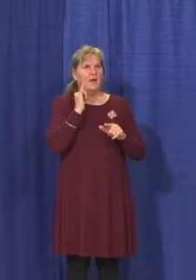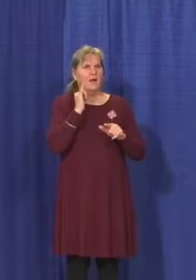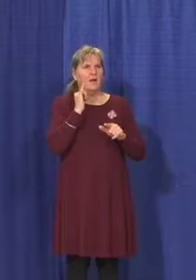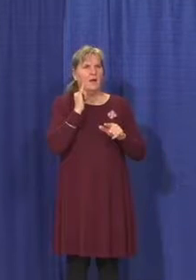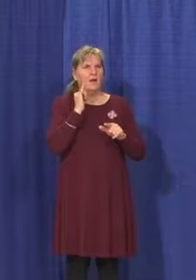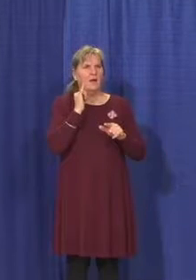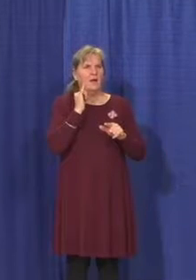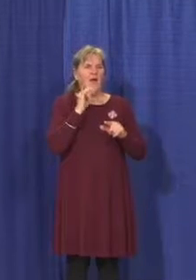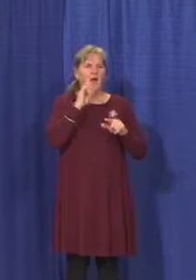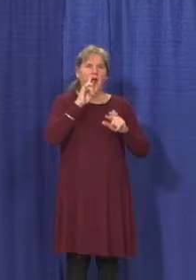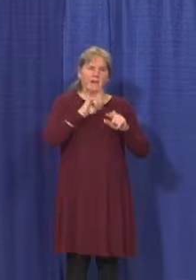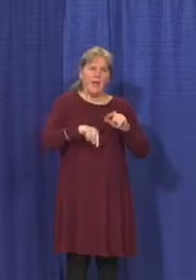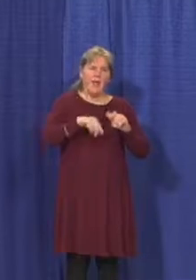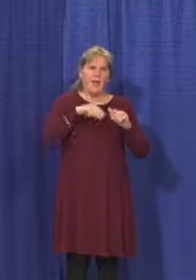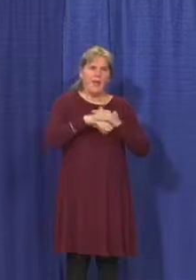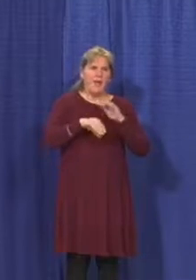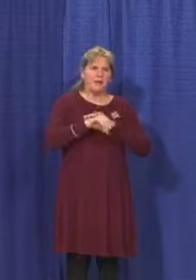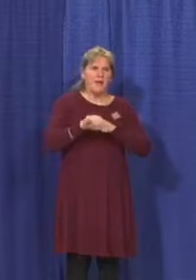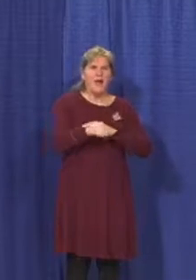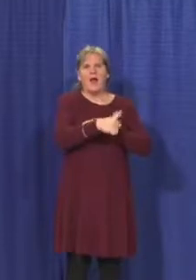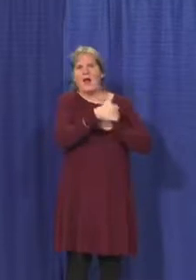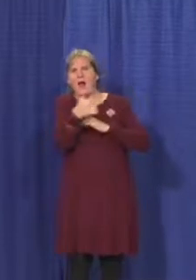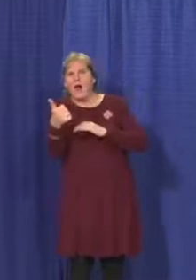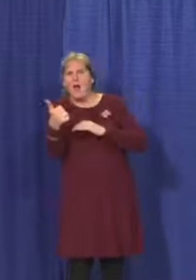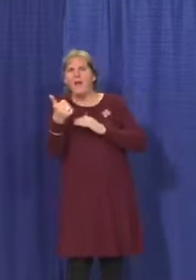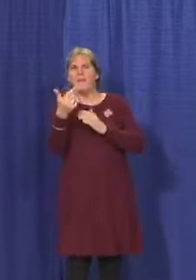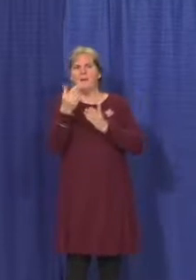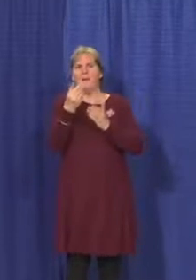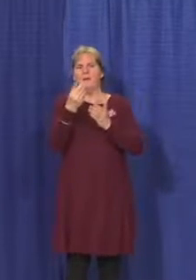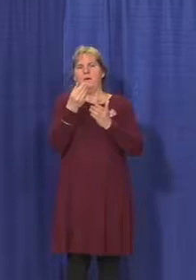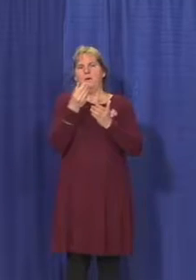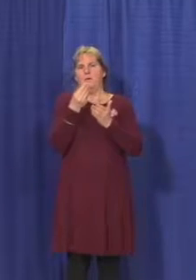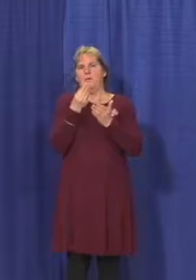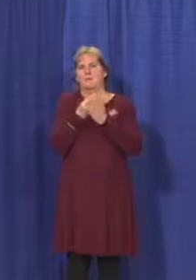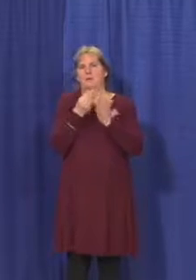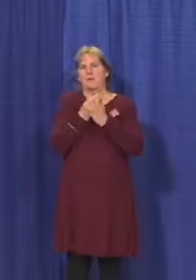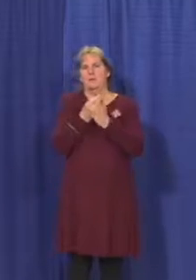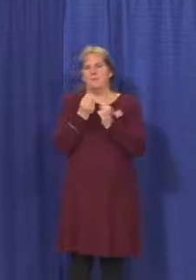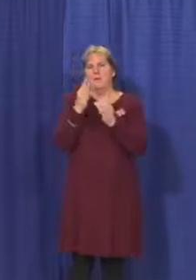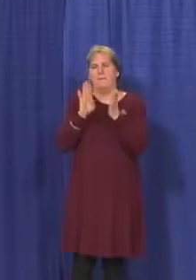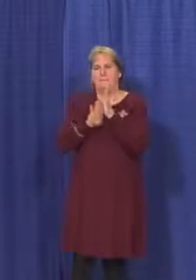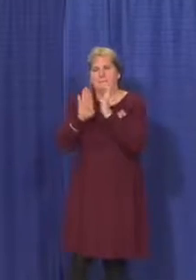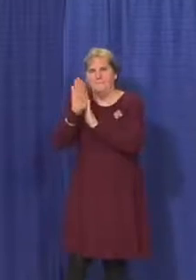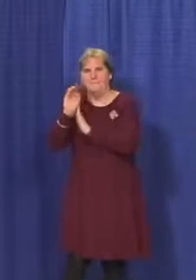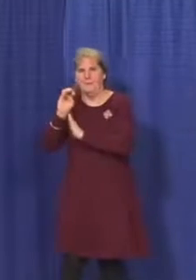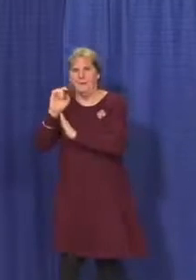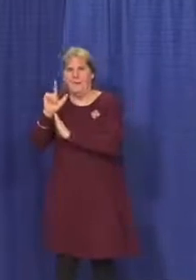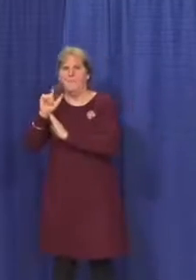cannot get access to the rest of the coinvestment money in the billions of dollars, but